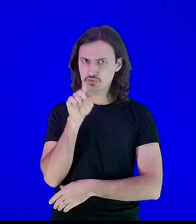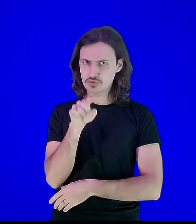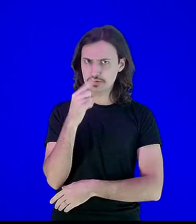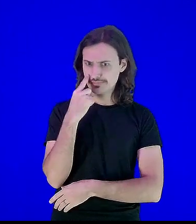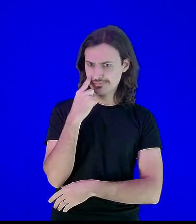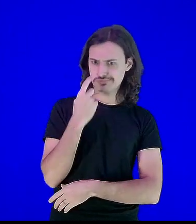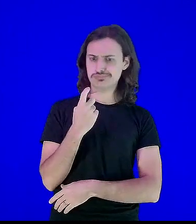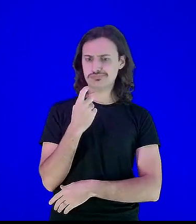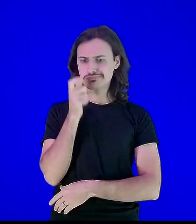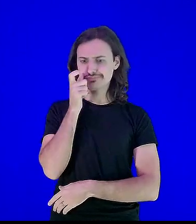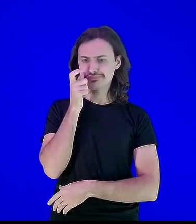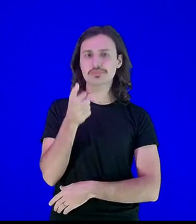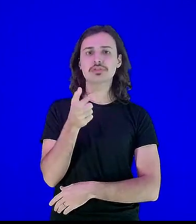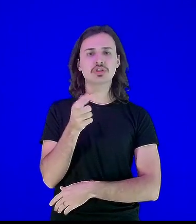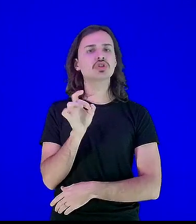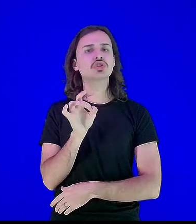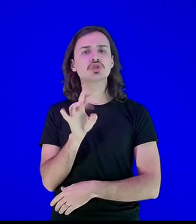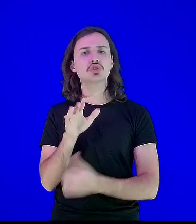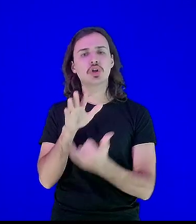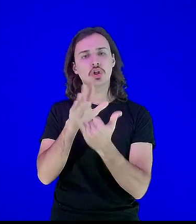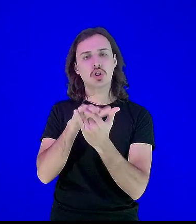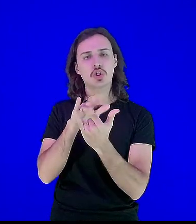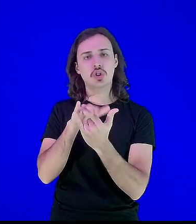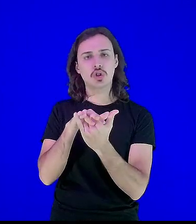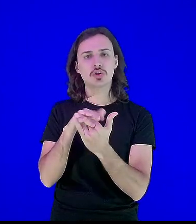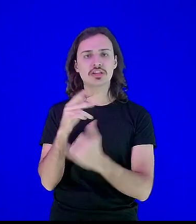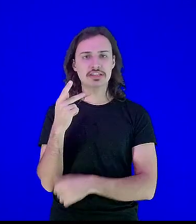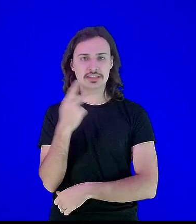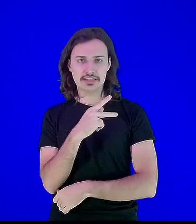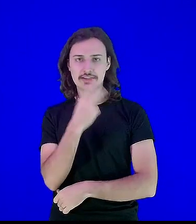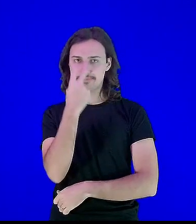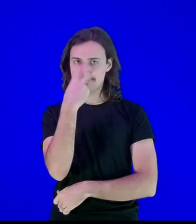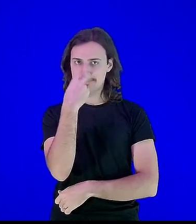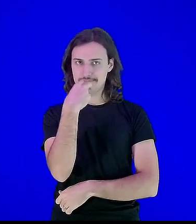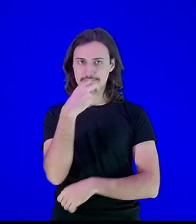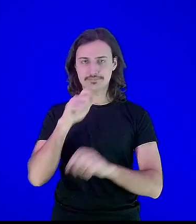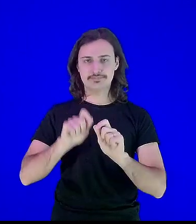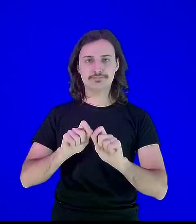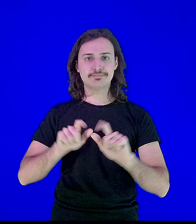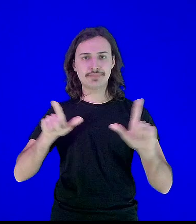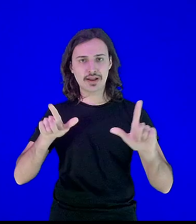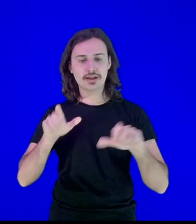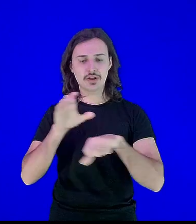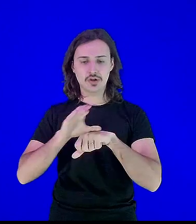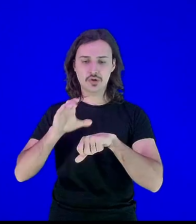YouTube channel. You will be seeing a QR code somewhere here on the screen